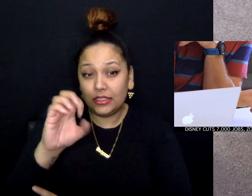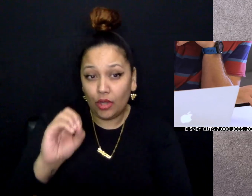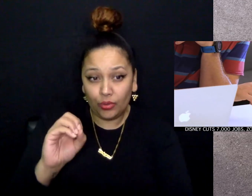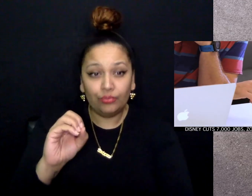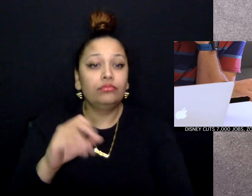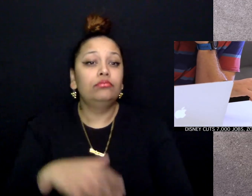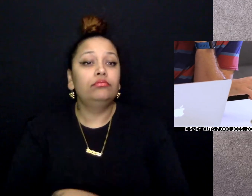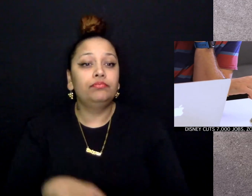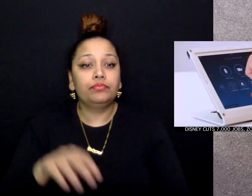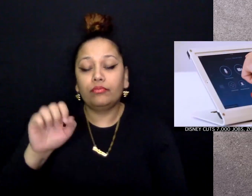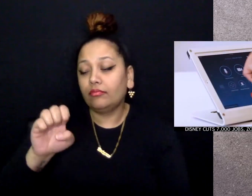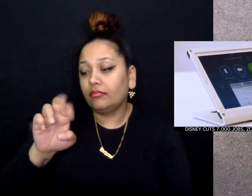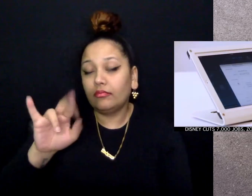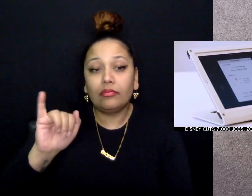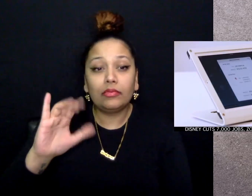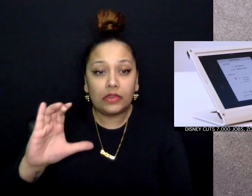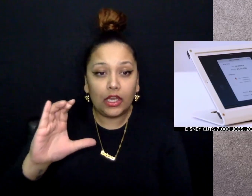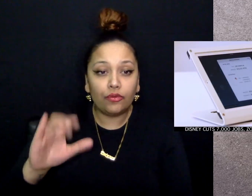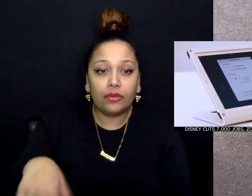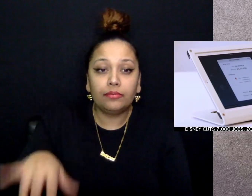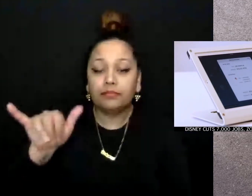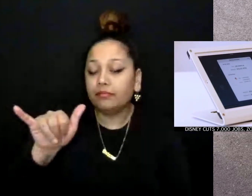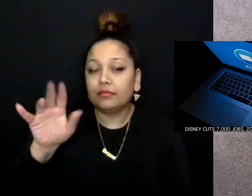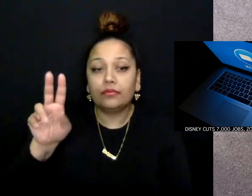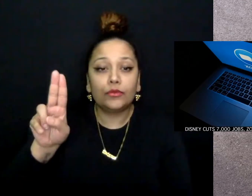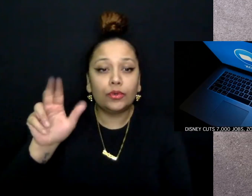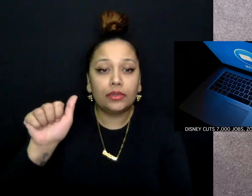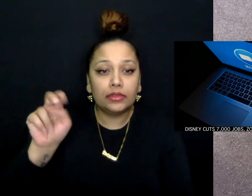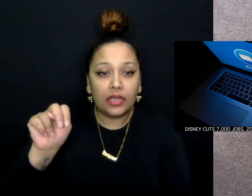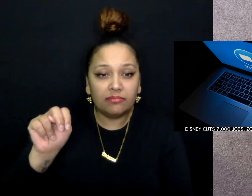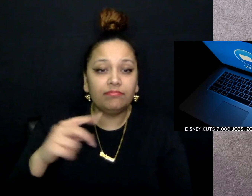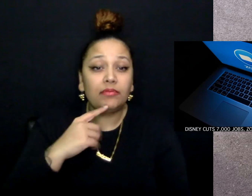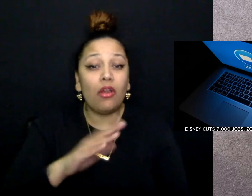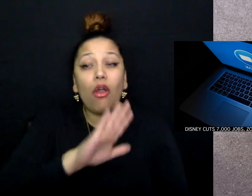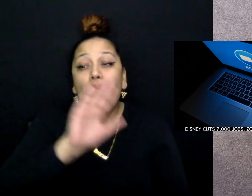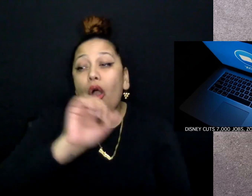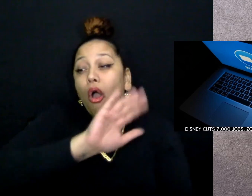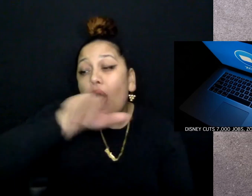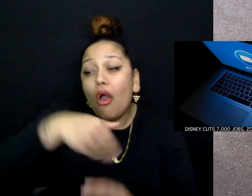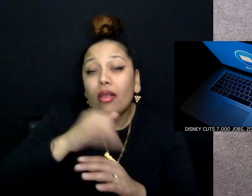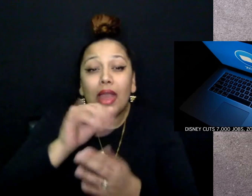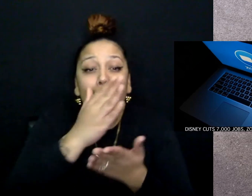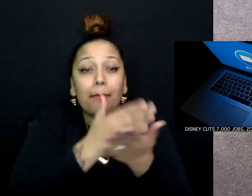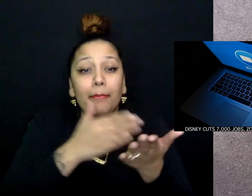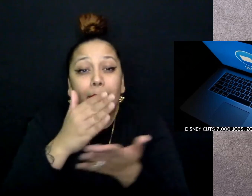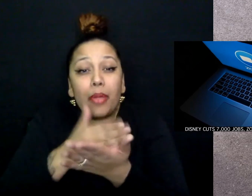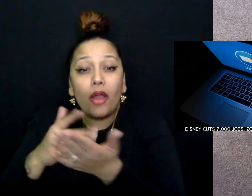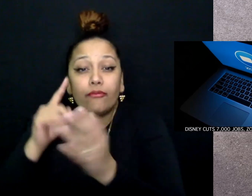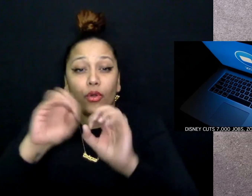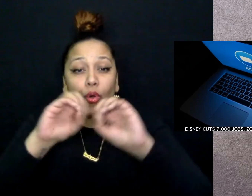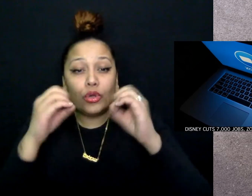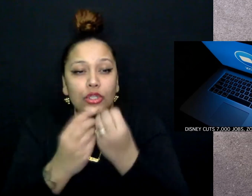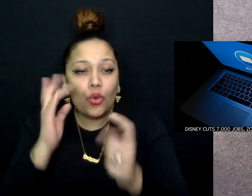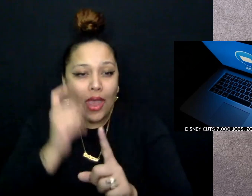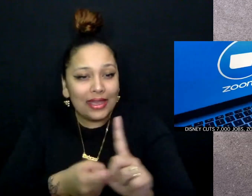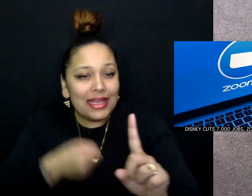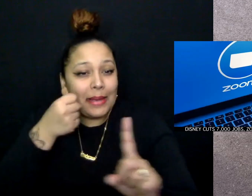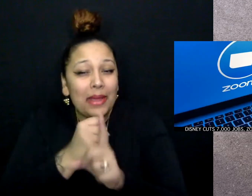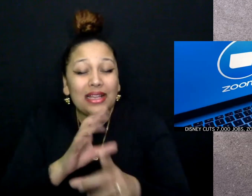Police have since cleared the massive crowds from the buildings and made at least 400 arrests.